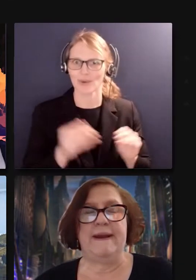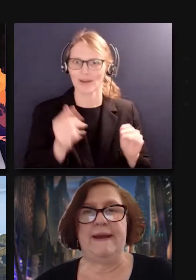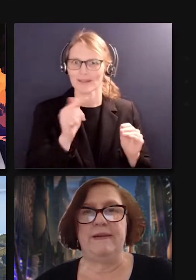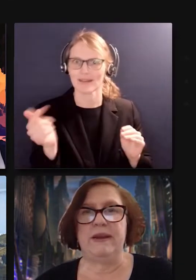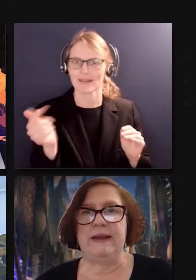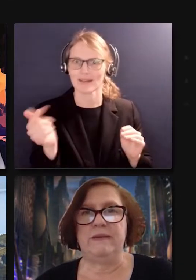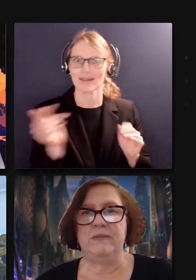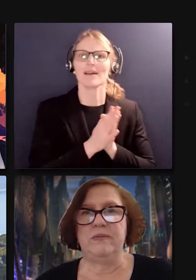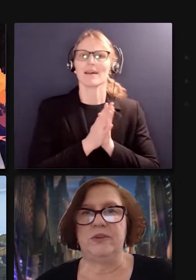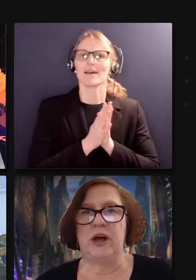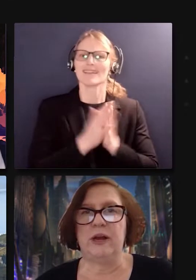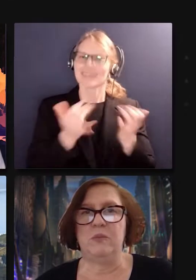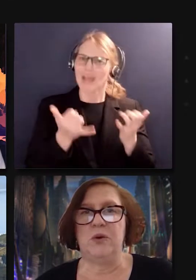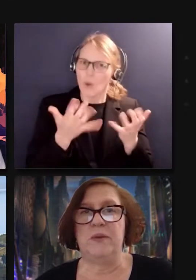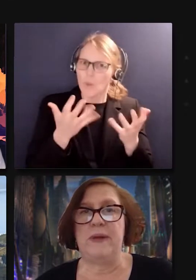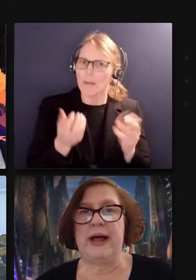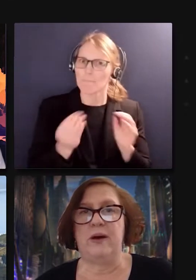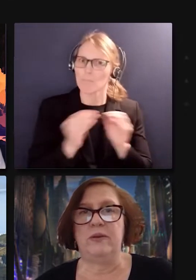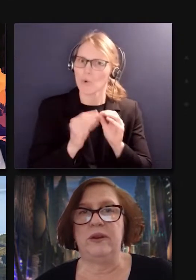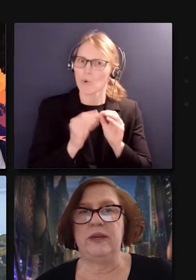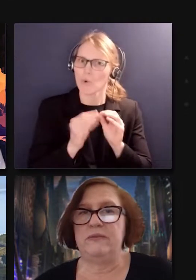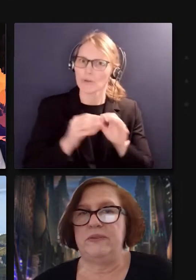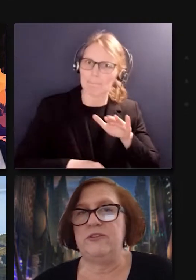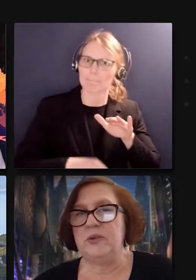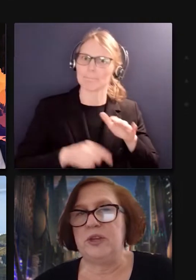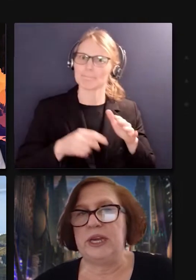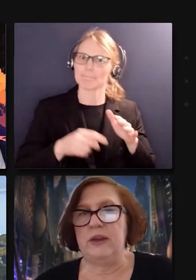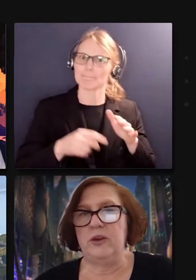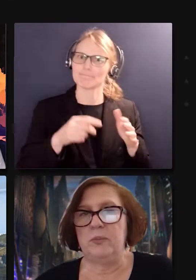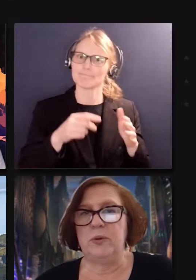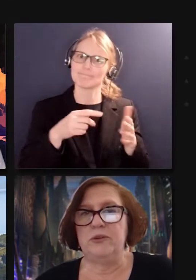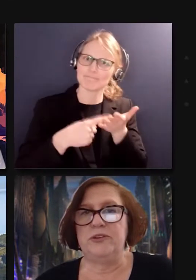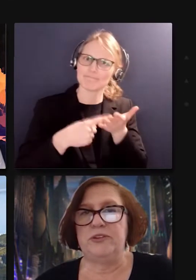and talk more about individually your approaches